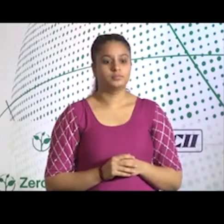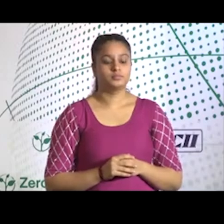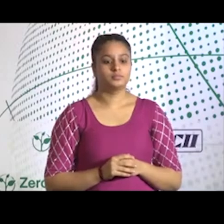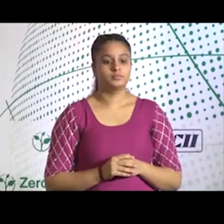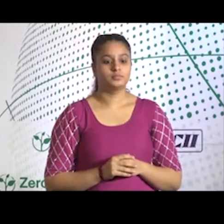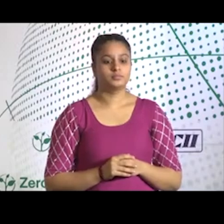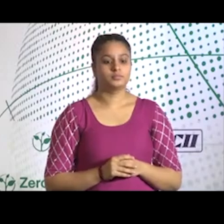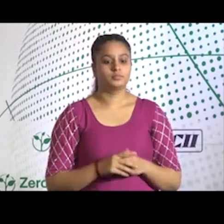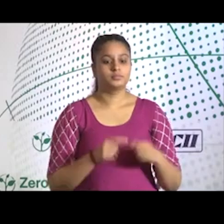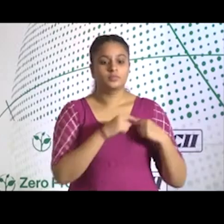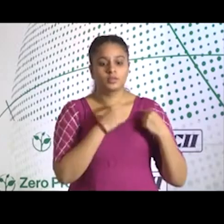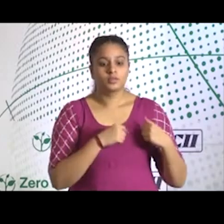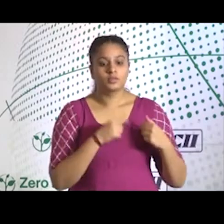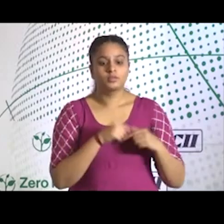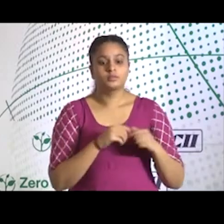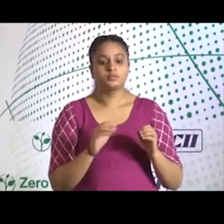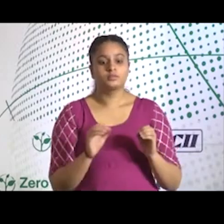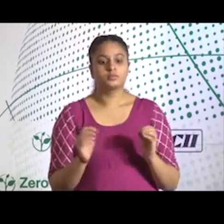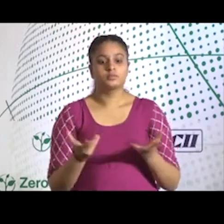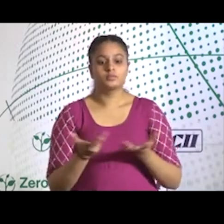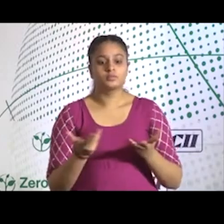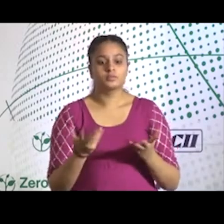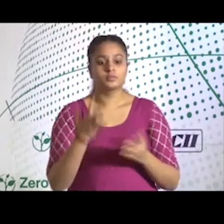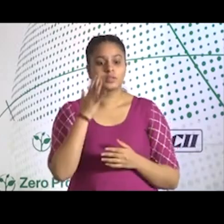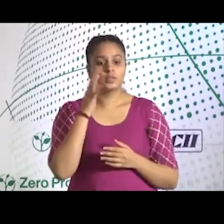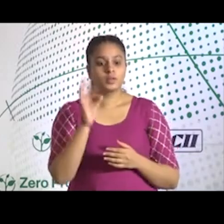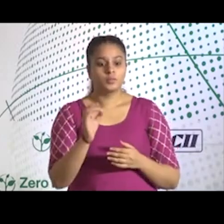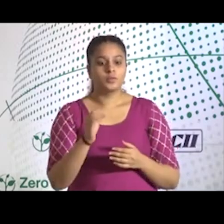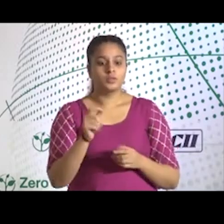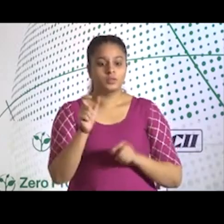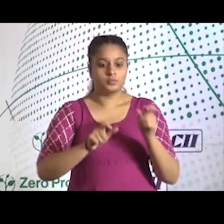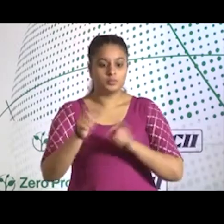starts with this Nothing about us without us, right?